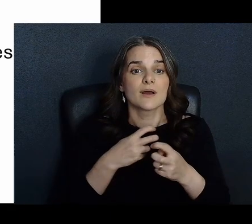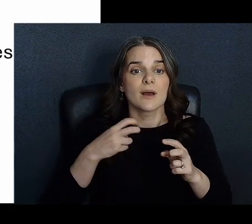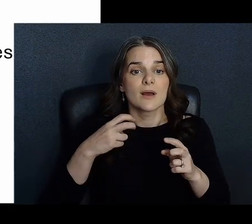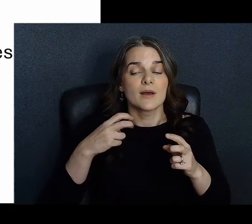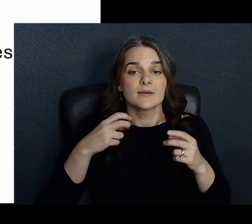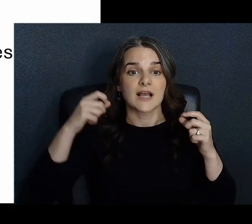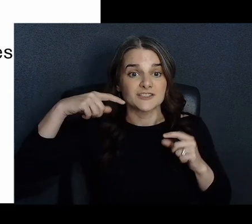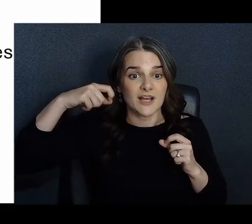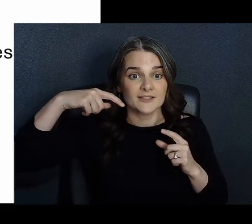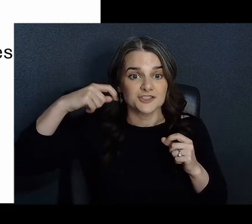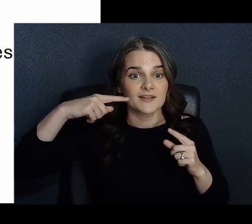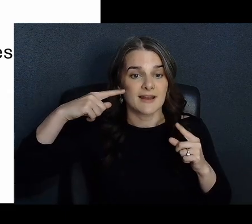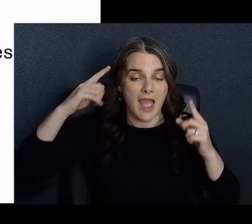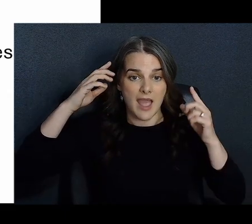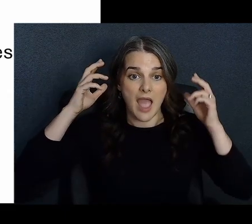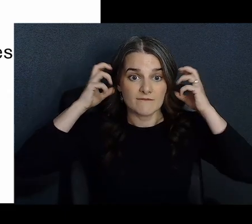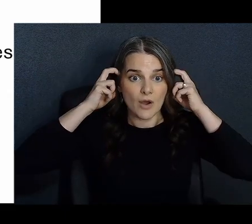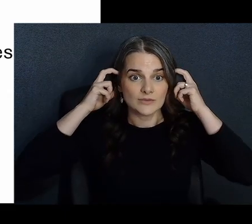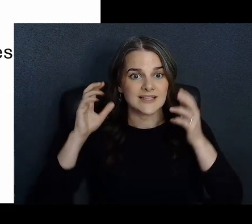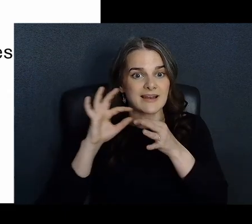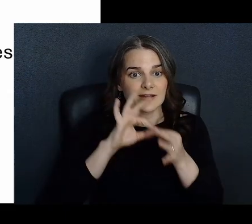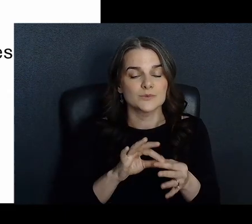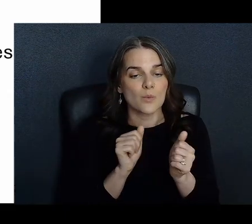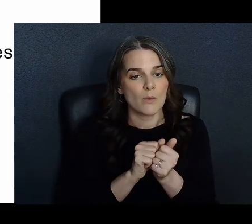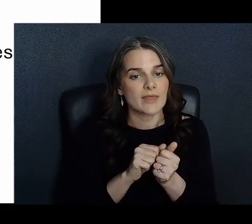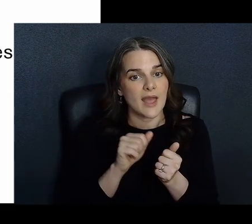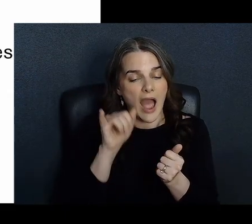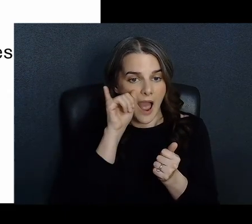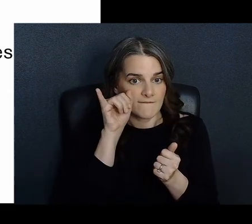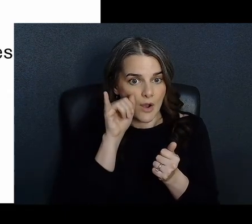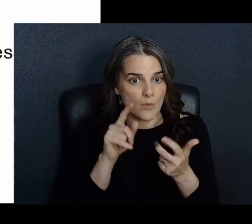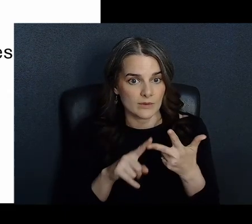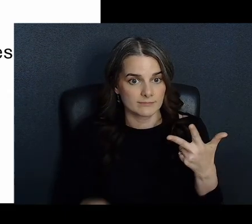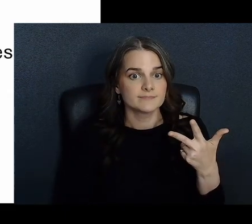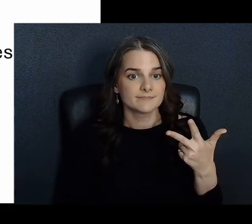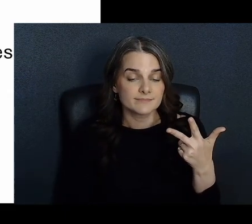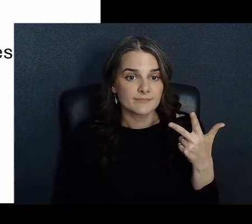All three of these devices, for setup, it helps to have an app.